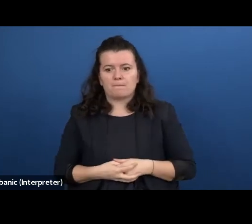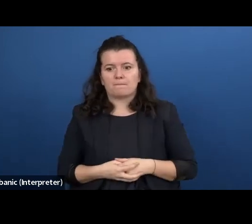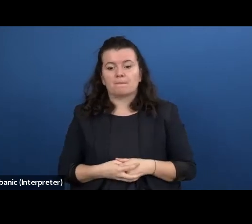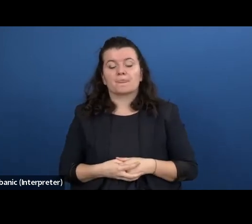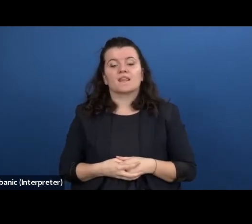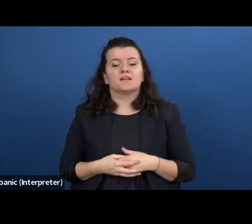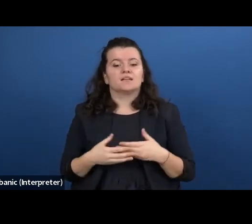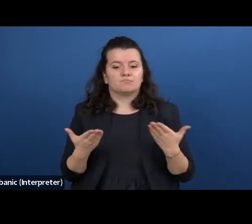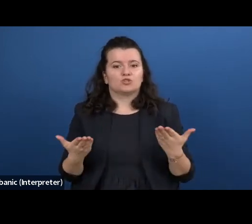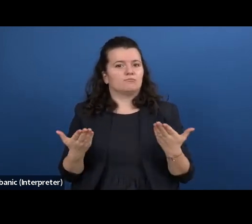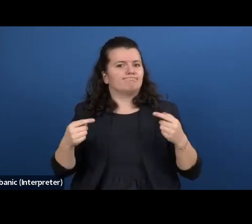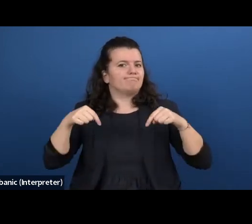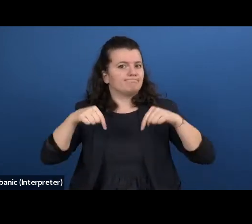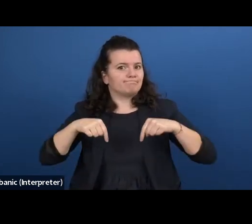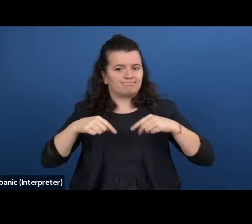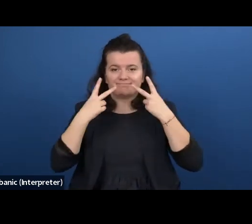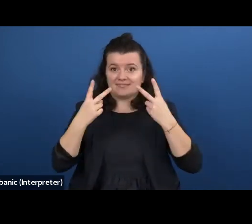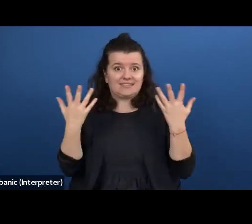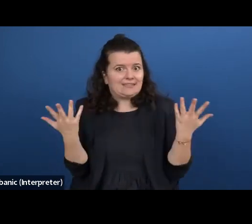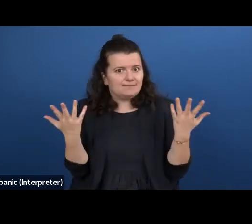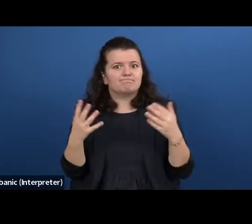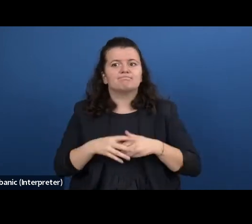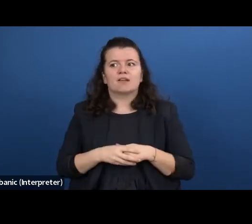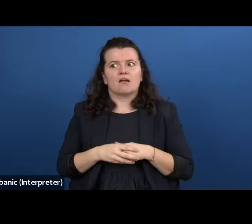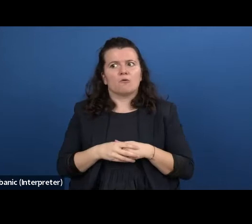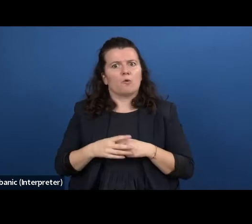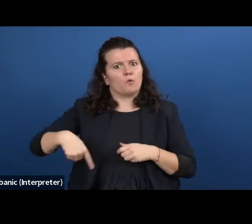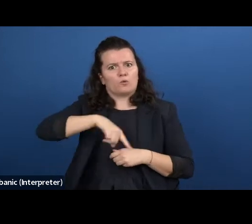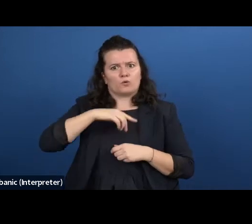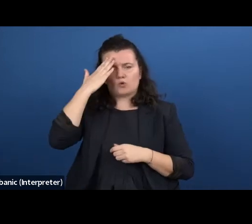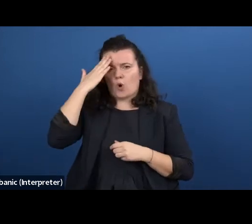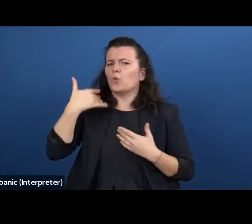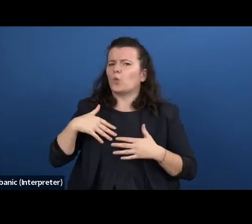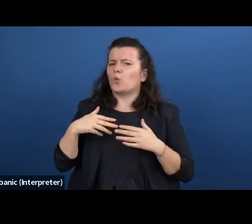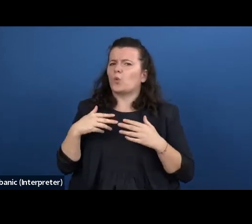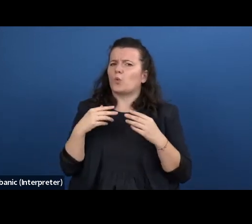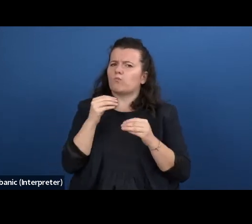Then we'll have the first panel with international experts.